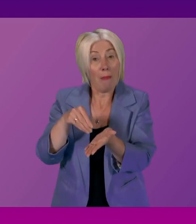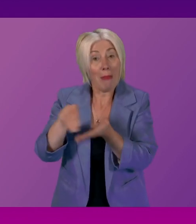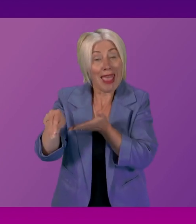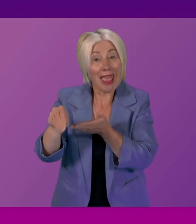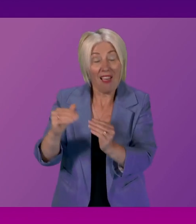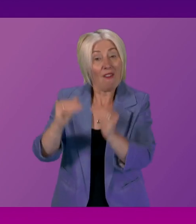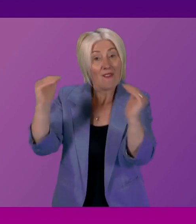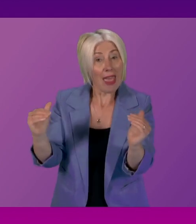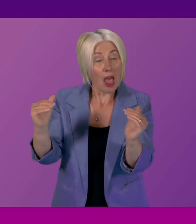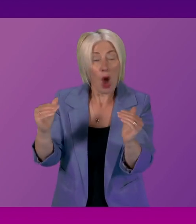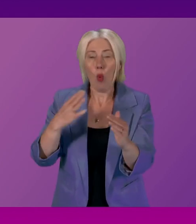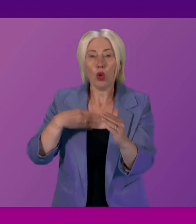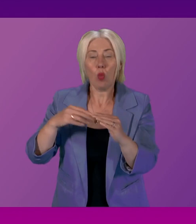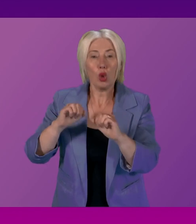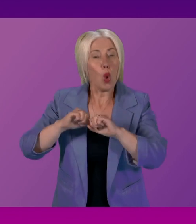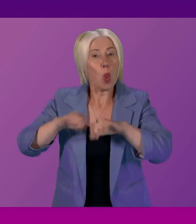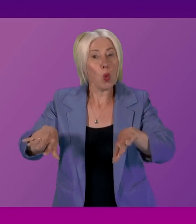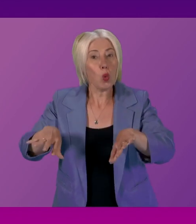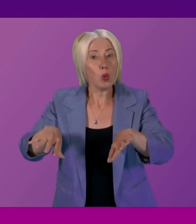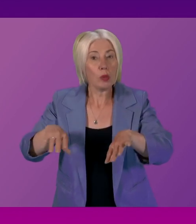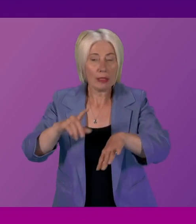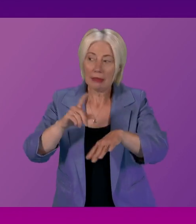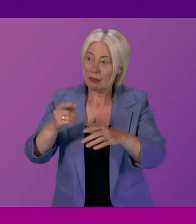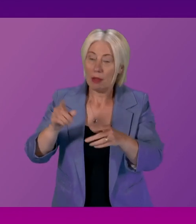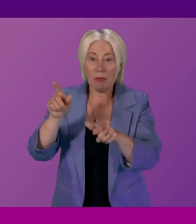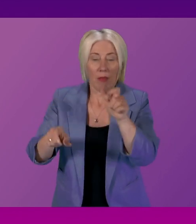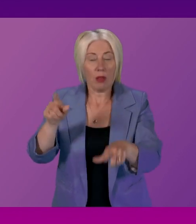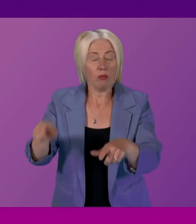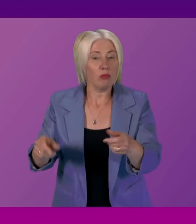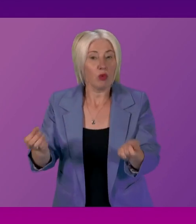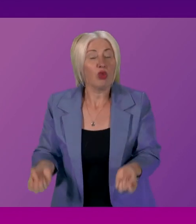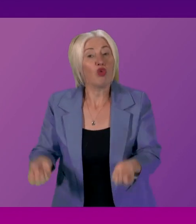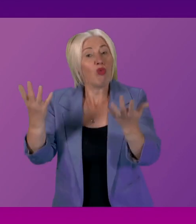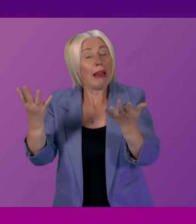and that the NHS did not lose any days to industrial action.